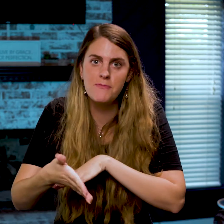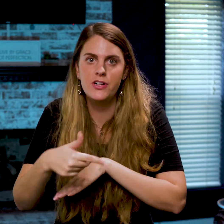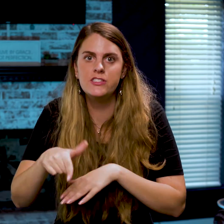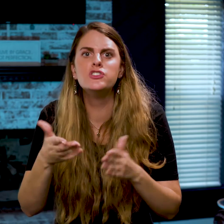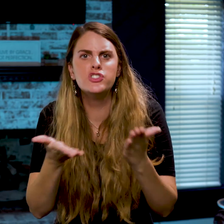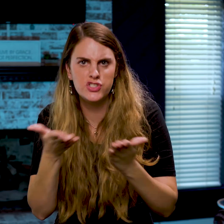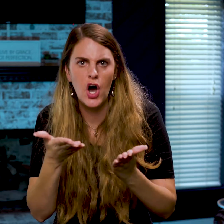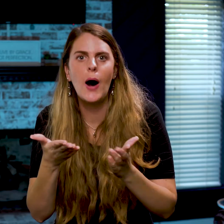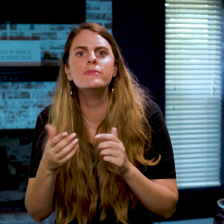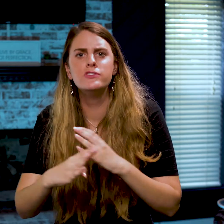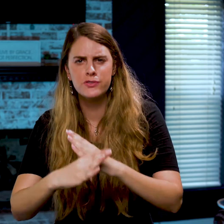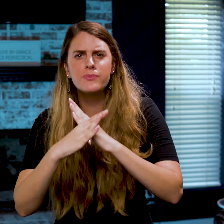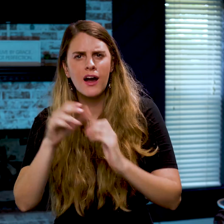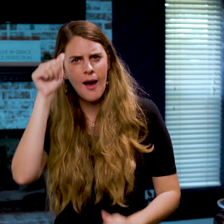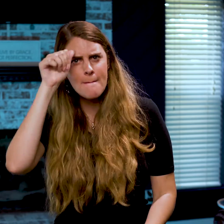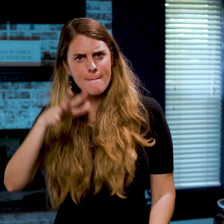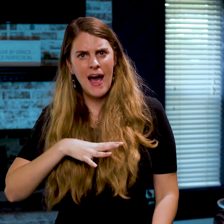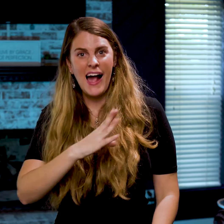it served to protect a man